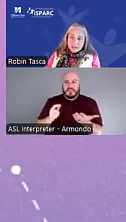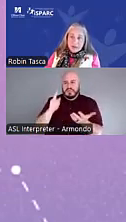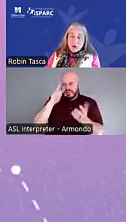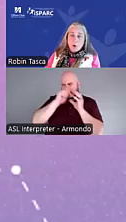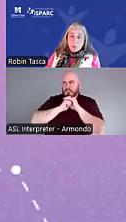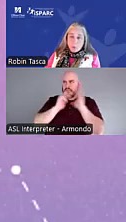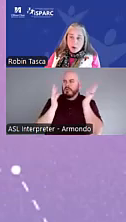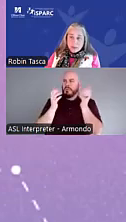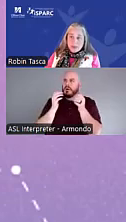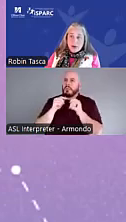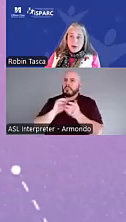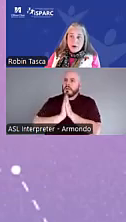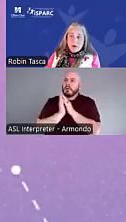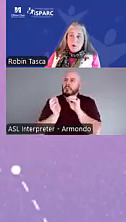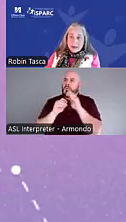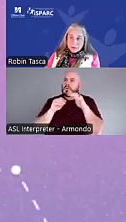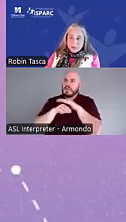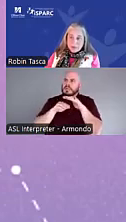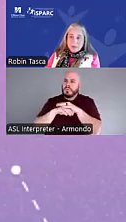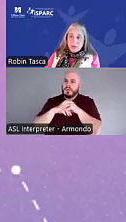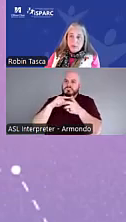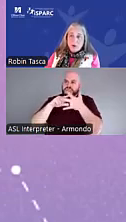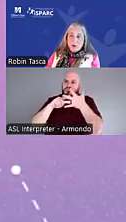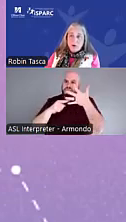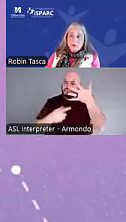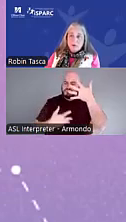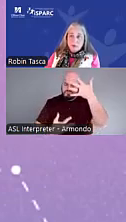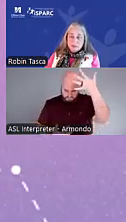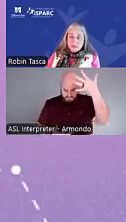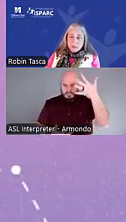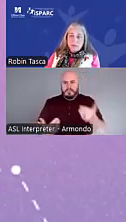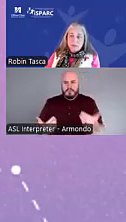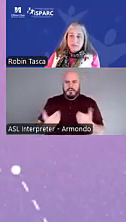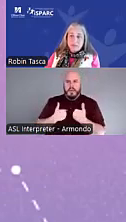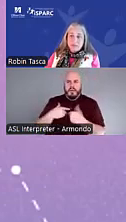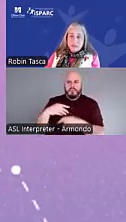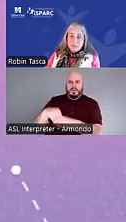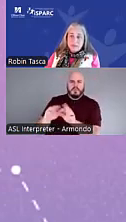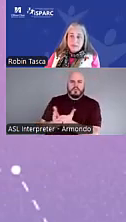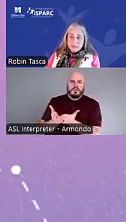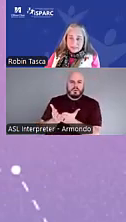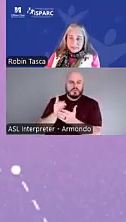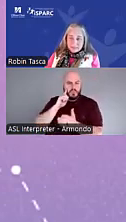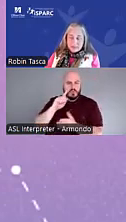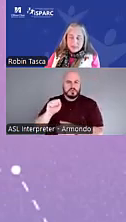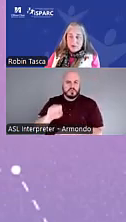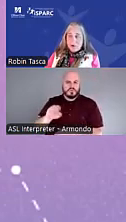think of or want to know how to do regarding social media and being accessible.